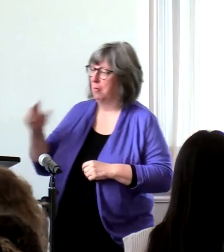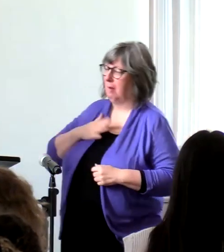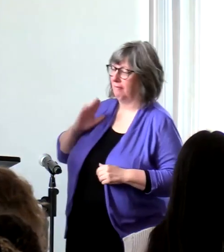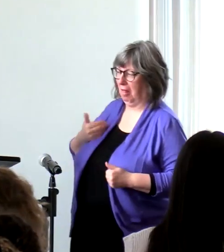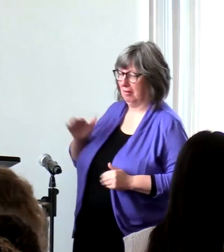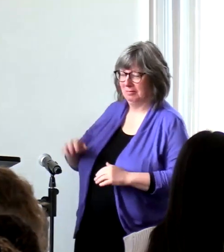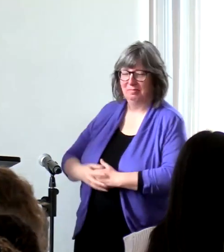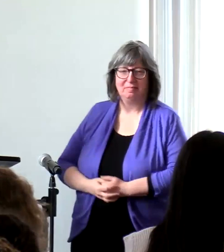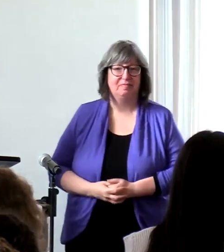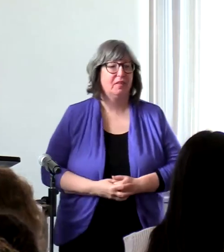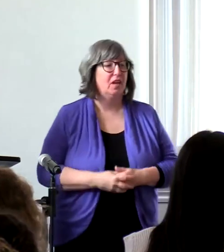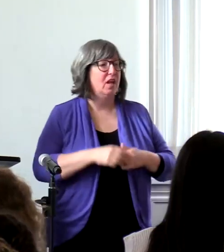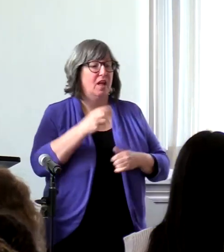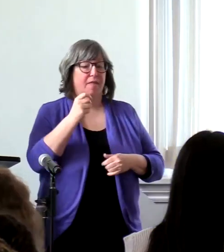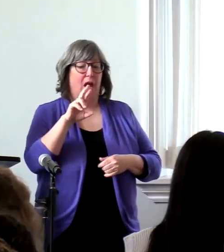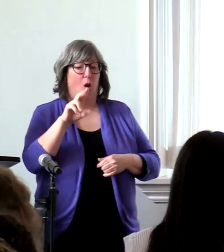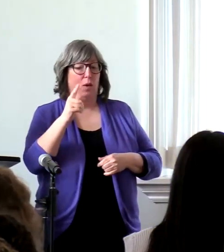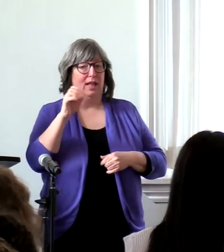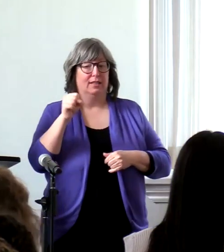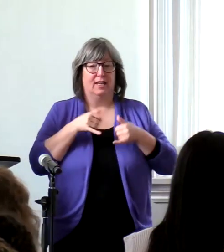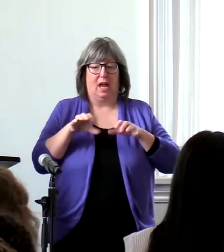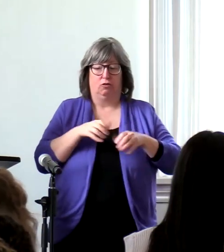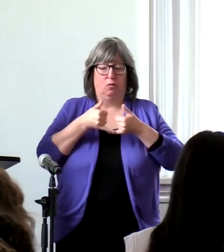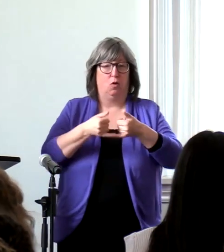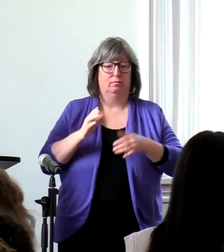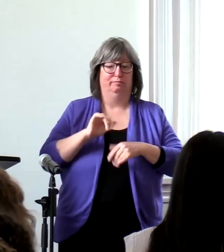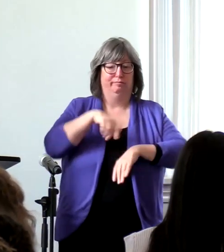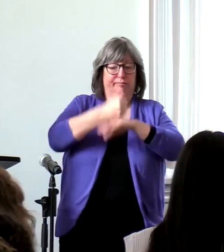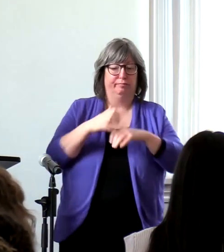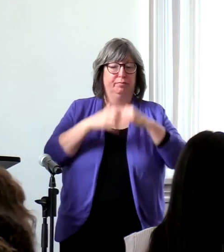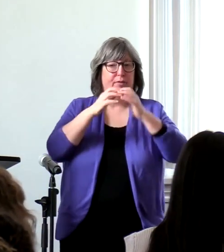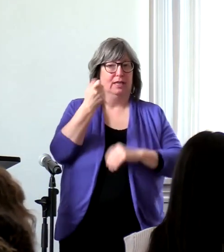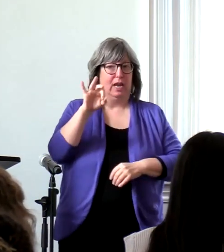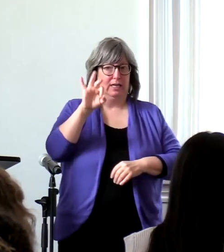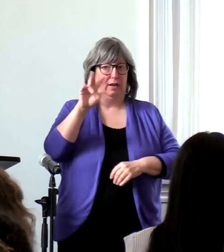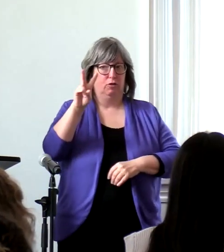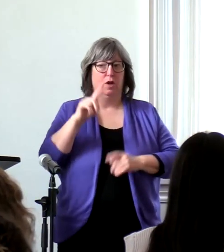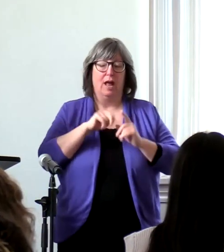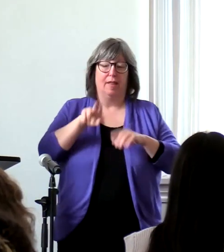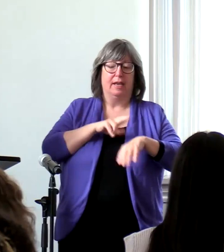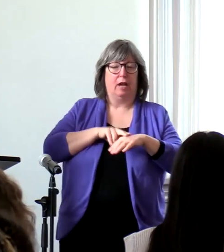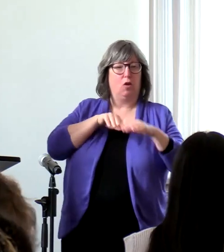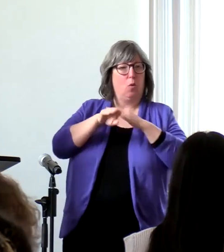The Hourglass Action Awards were launched in 1992. That year, the theme and the National Awareness Week